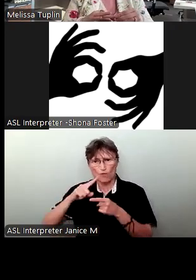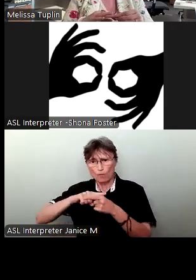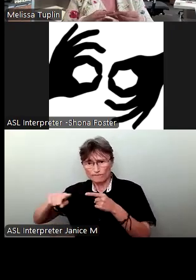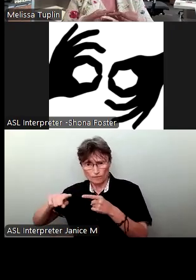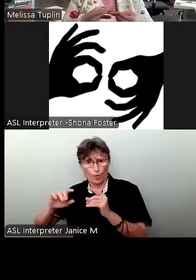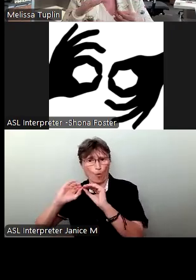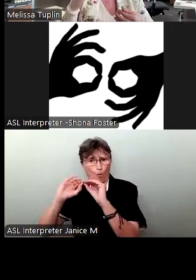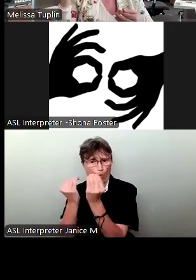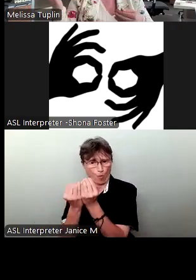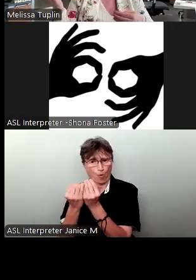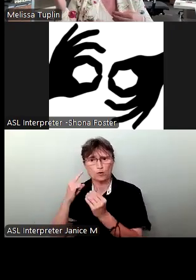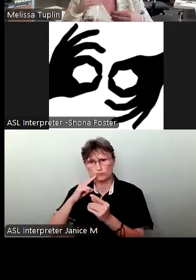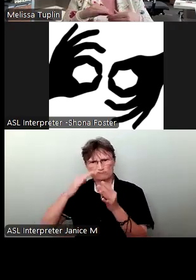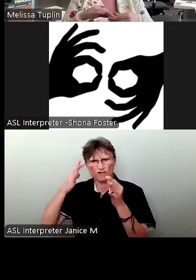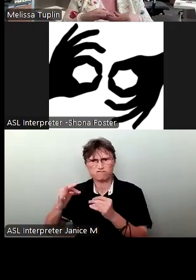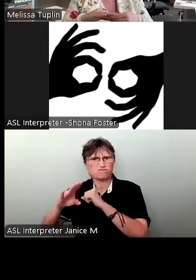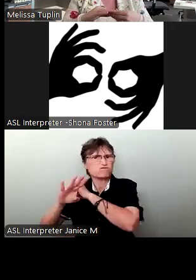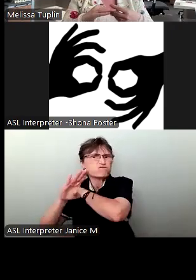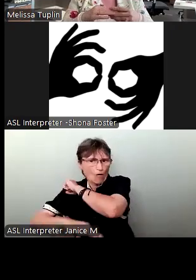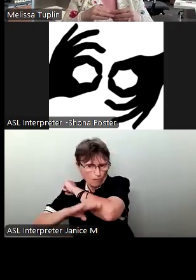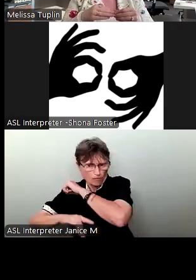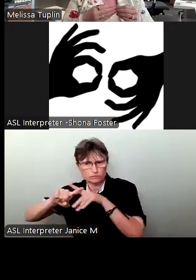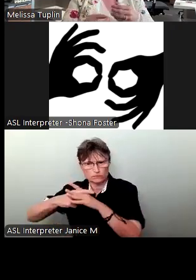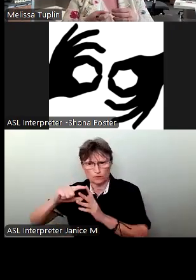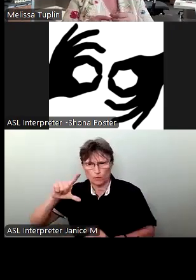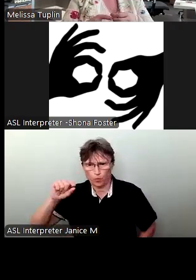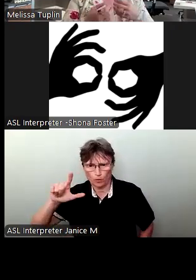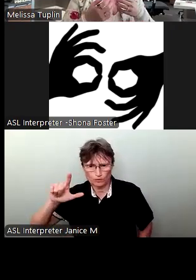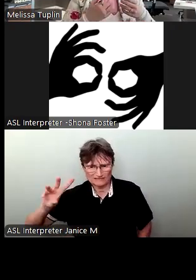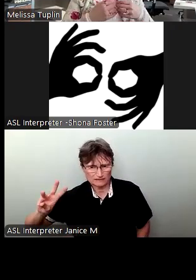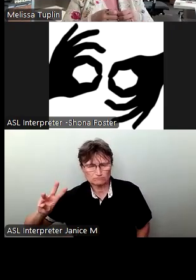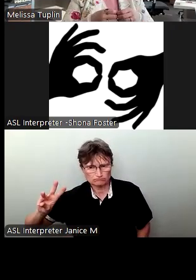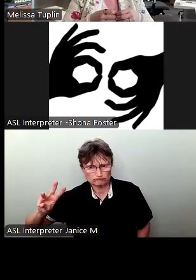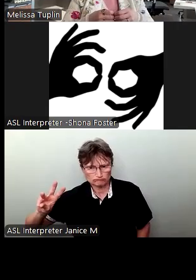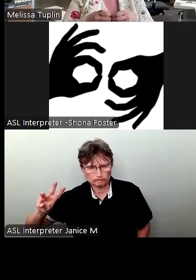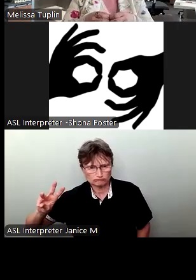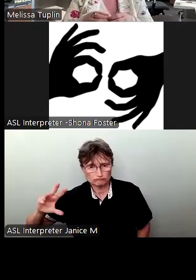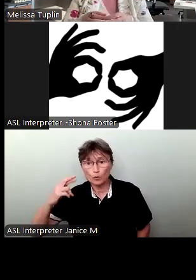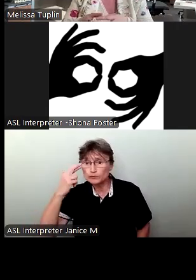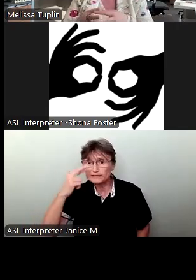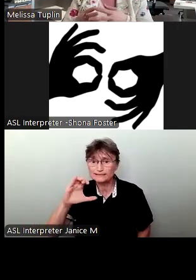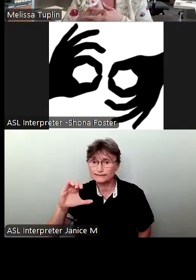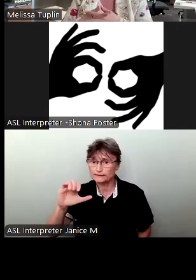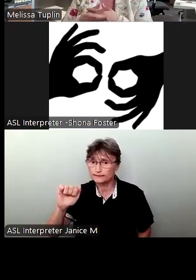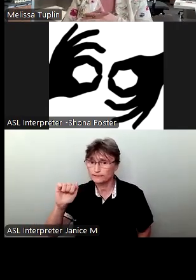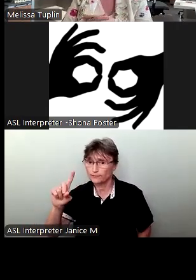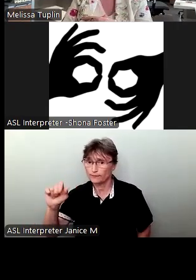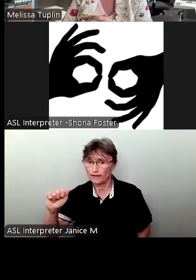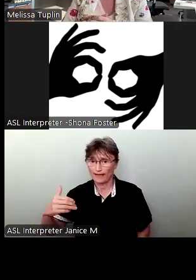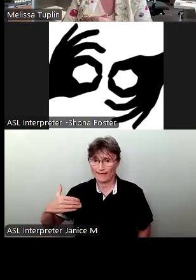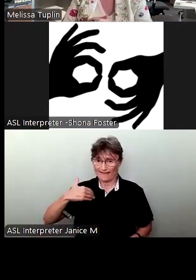to the fall of next year, 2026, is because Calgary Arts Development's own four-year City of Calgary